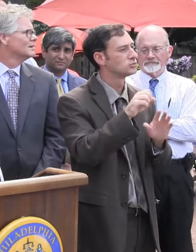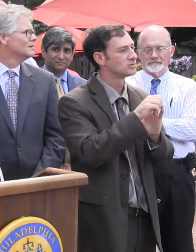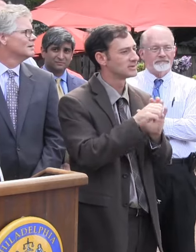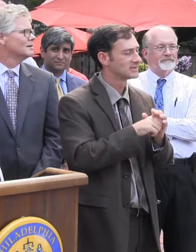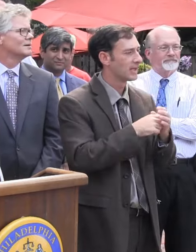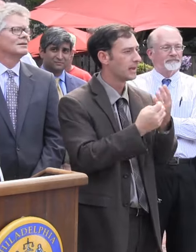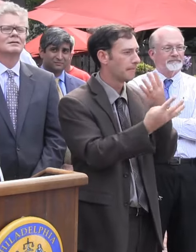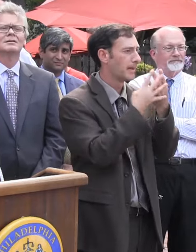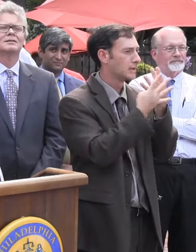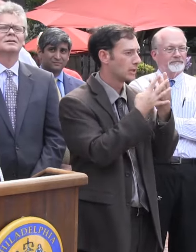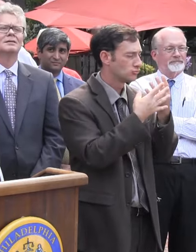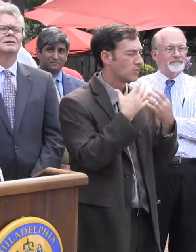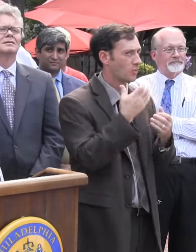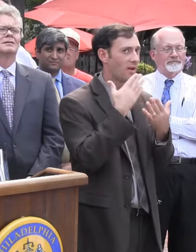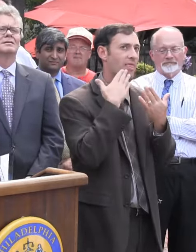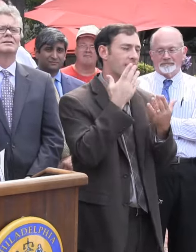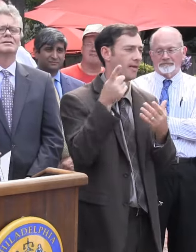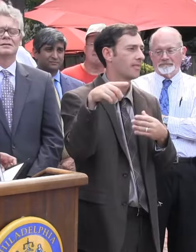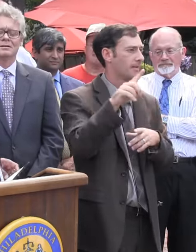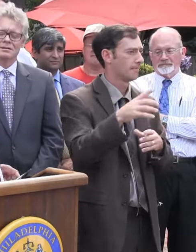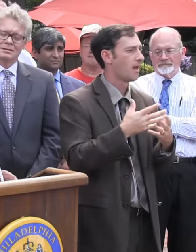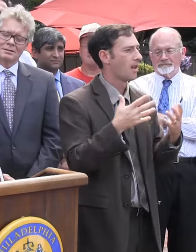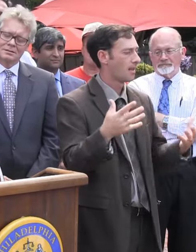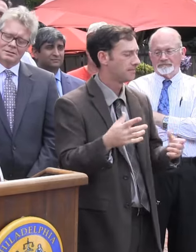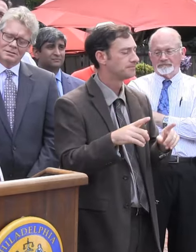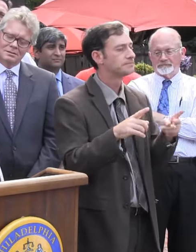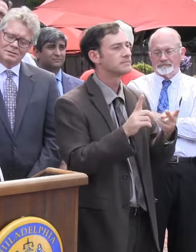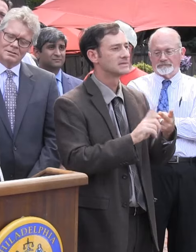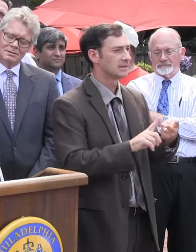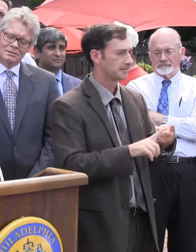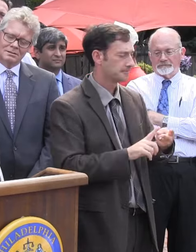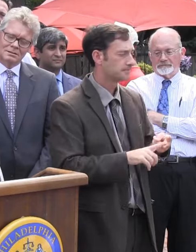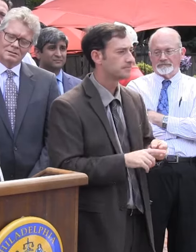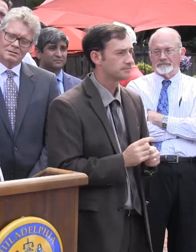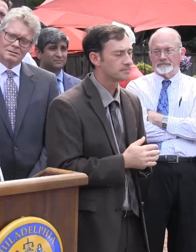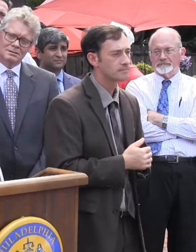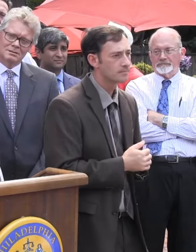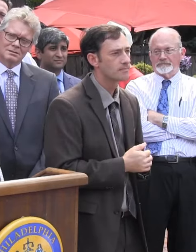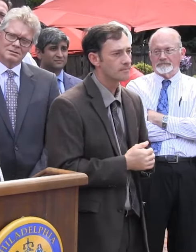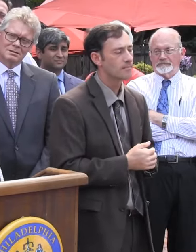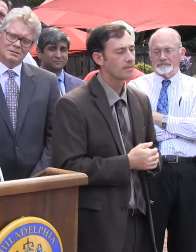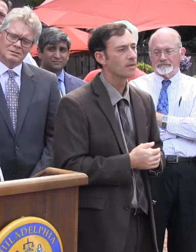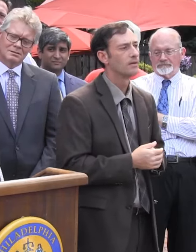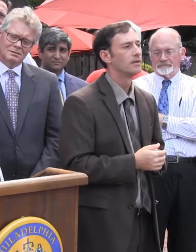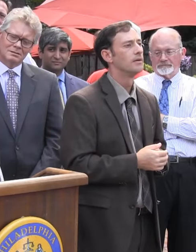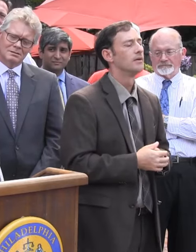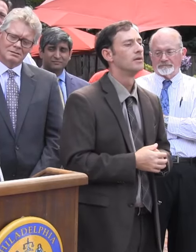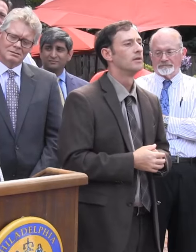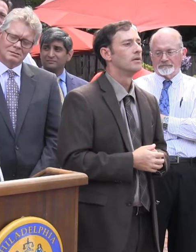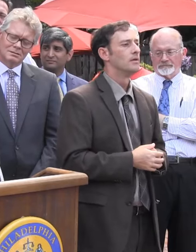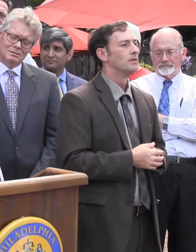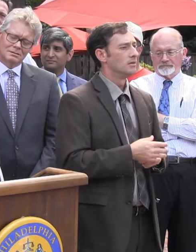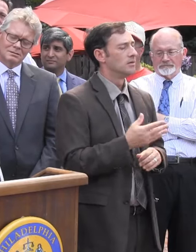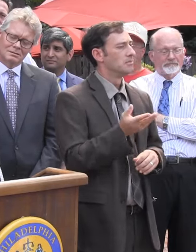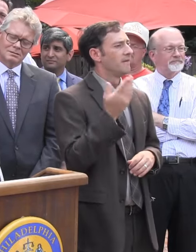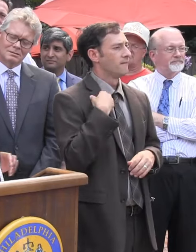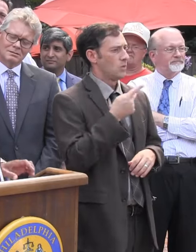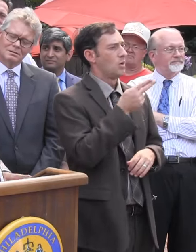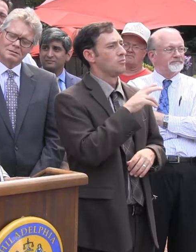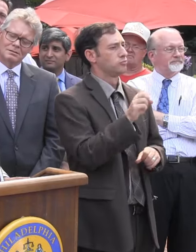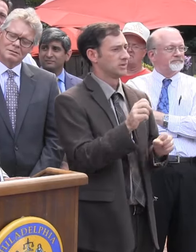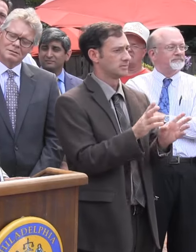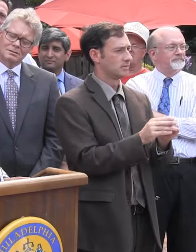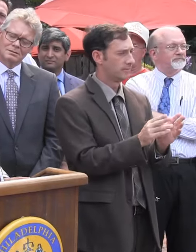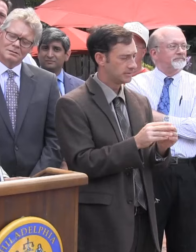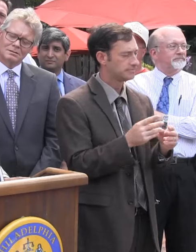and I want to thank them very very much. Second, in a previous press conference I've been asked,